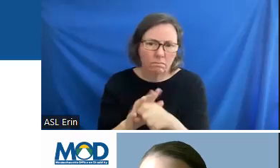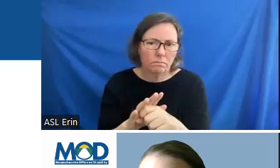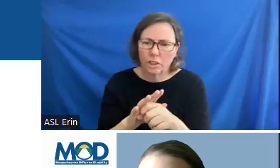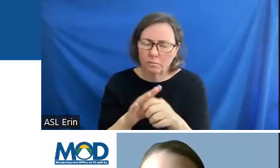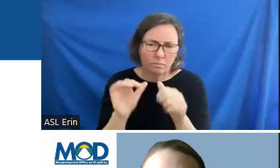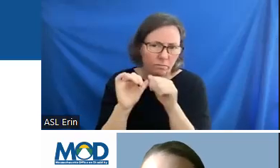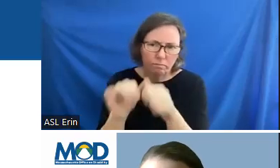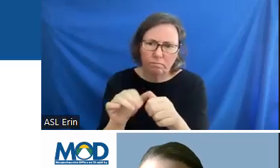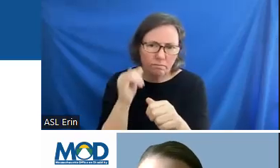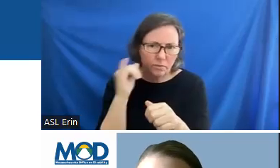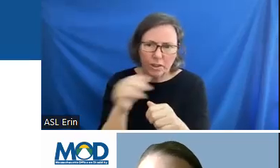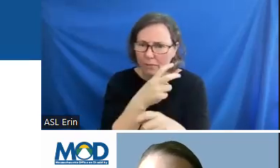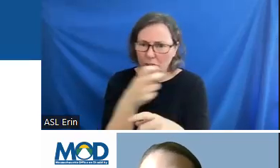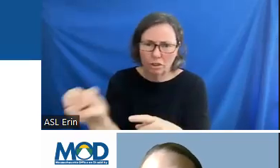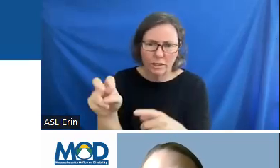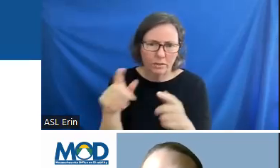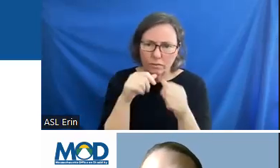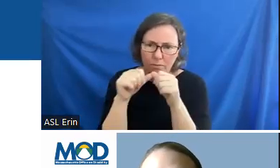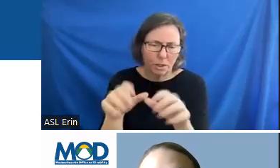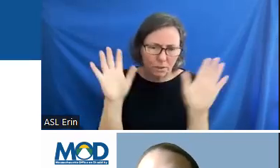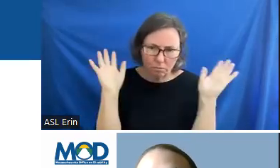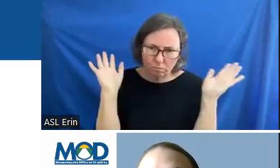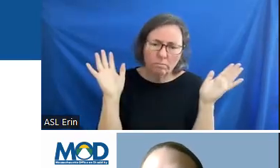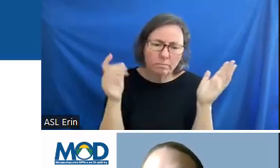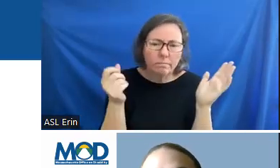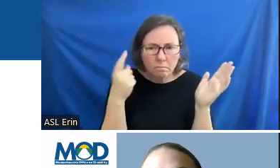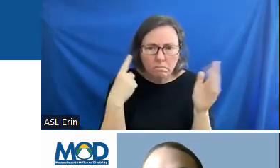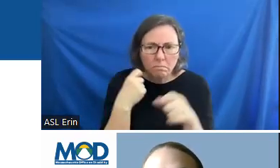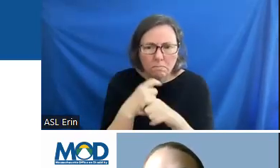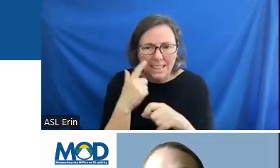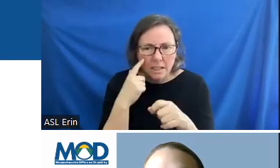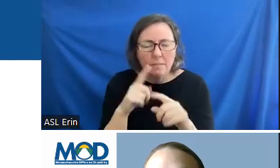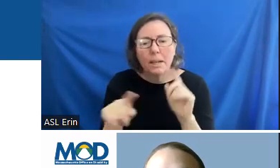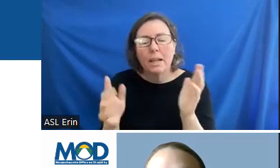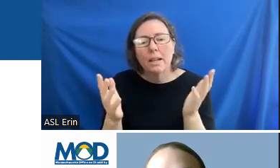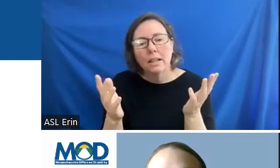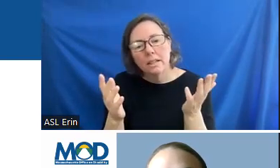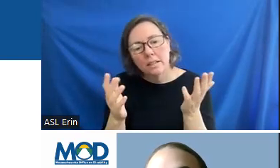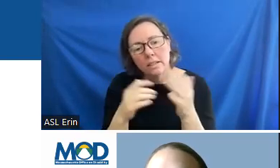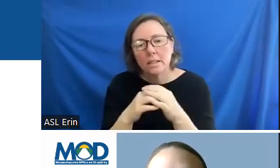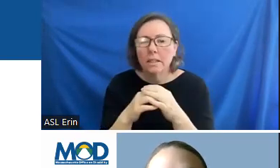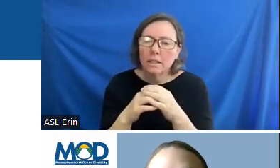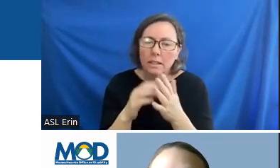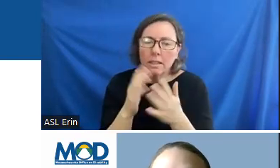use your judgment, you can make that permanent. But things that are more sort of operational